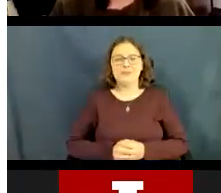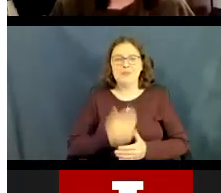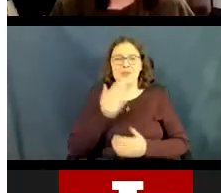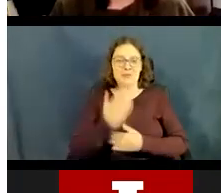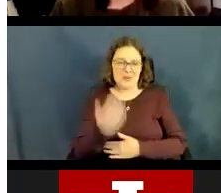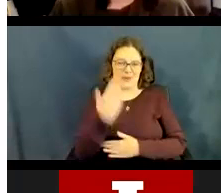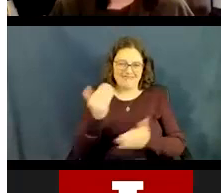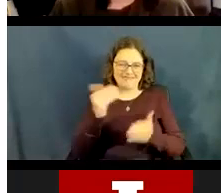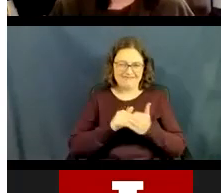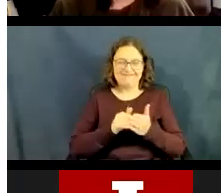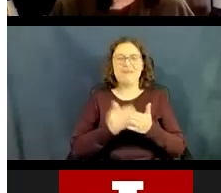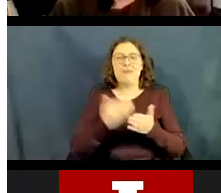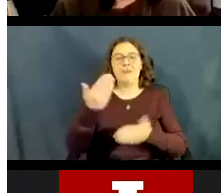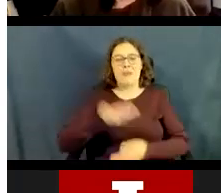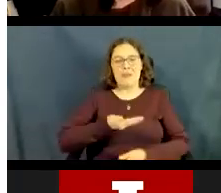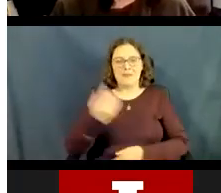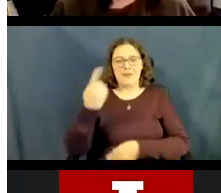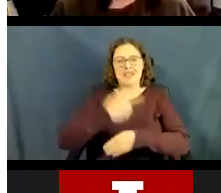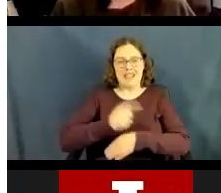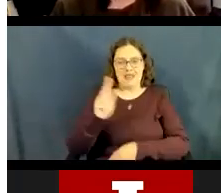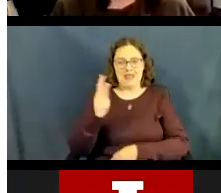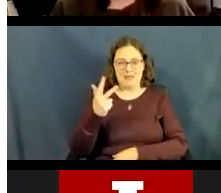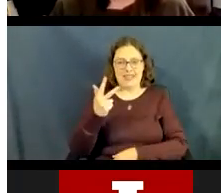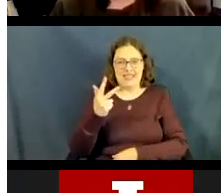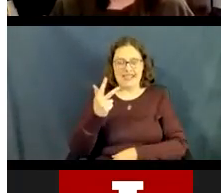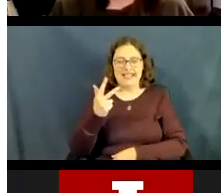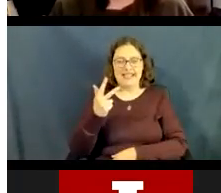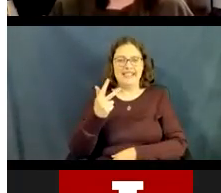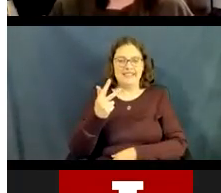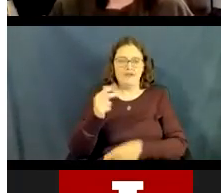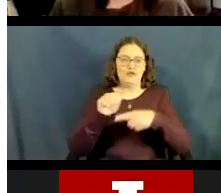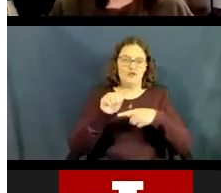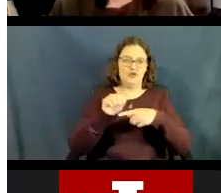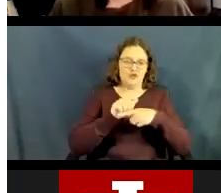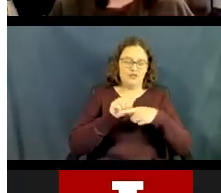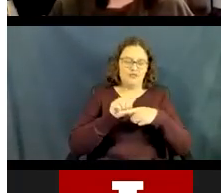Good morning, welcome to day three of transition portfolio training, demonstration of